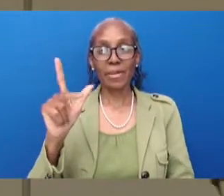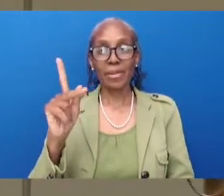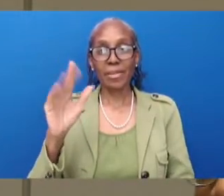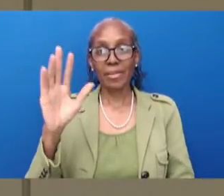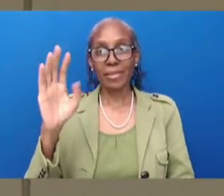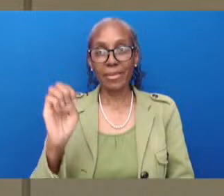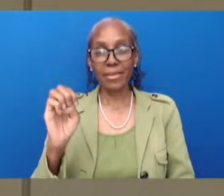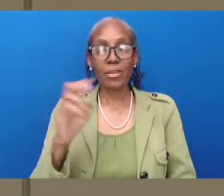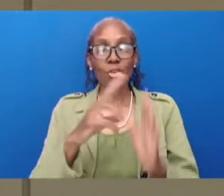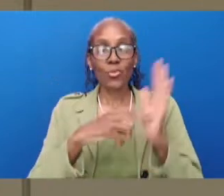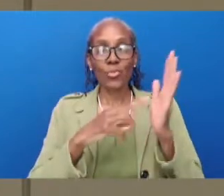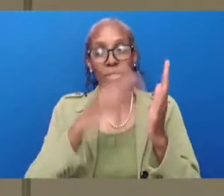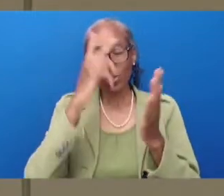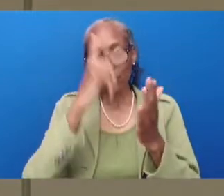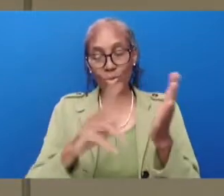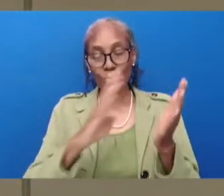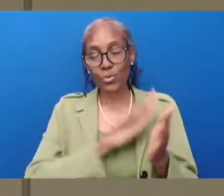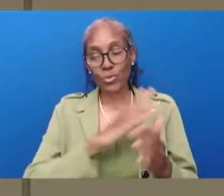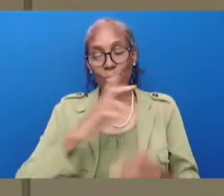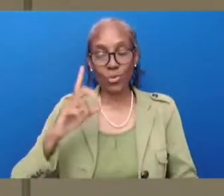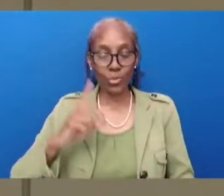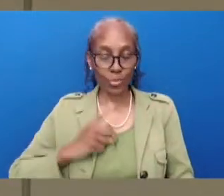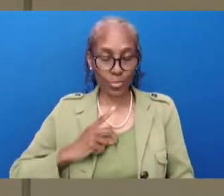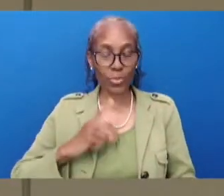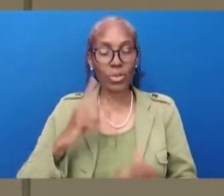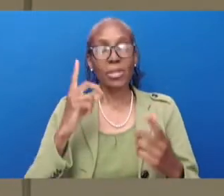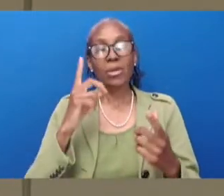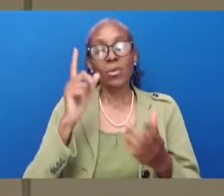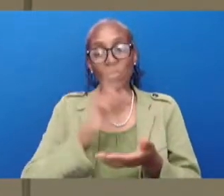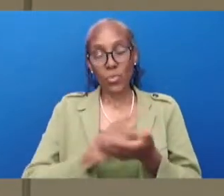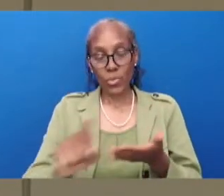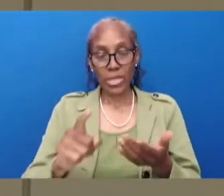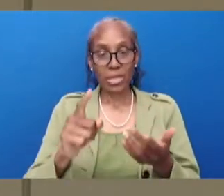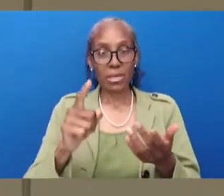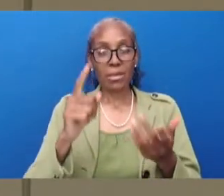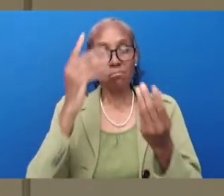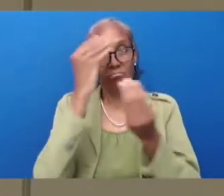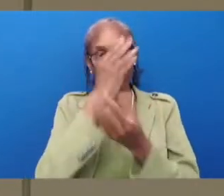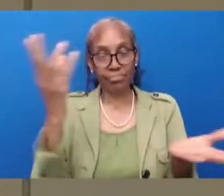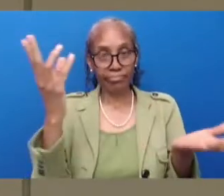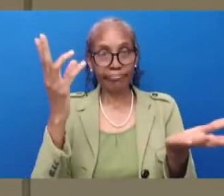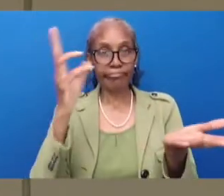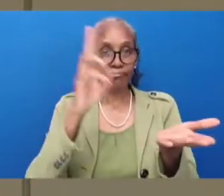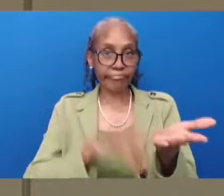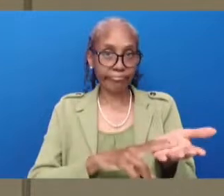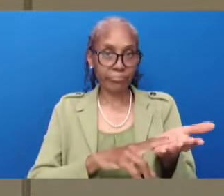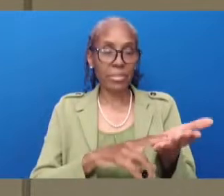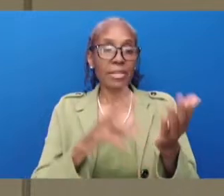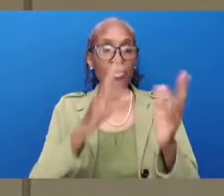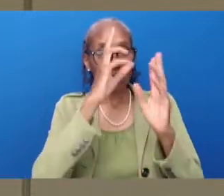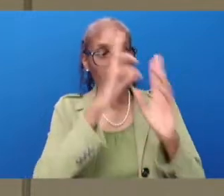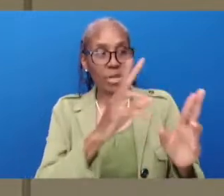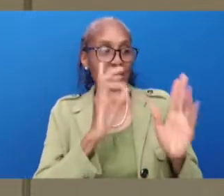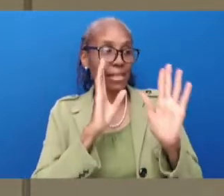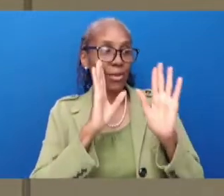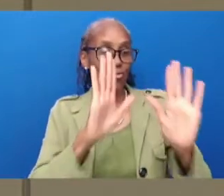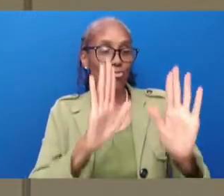LEAKE, WHO WILL BE READING OUR